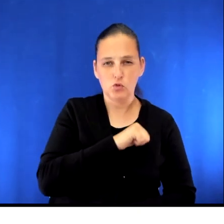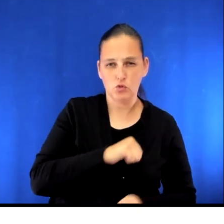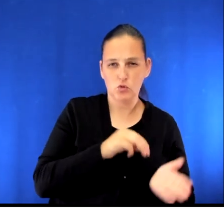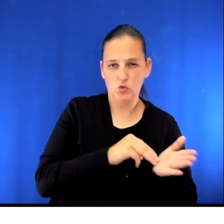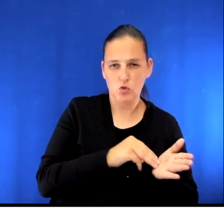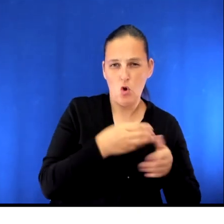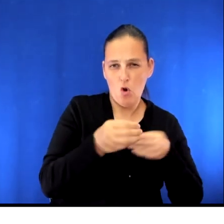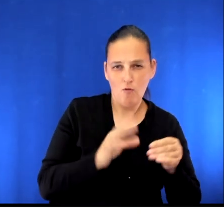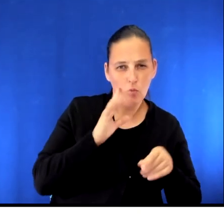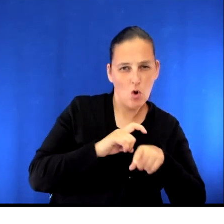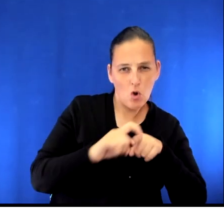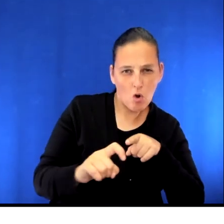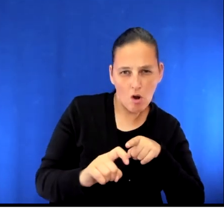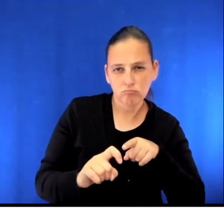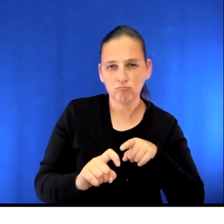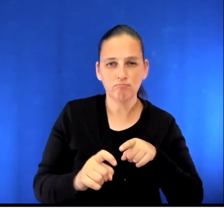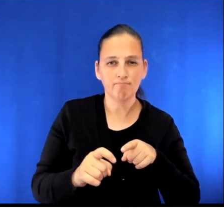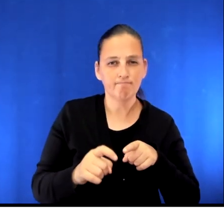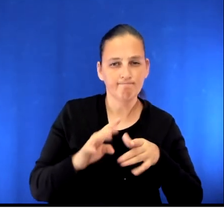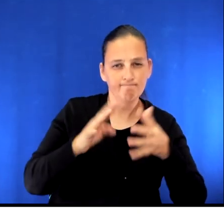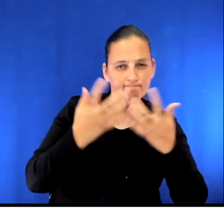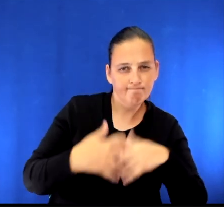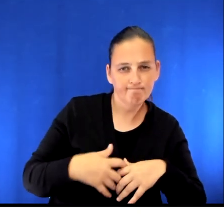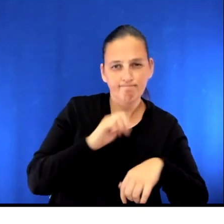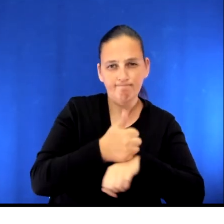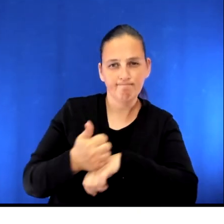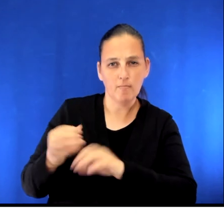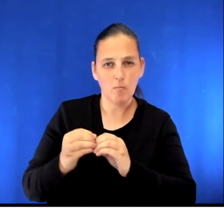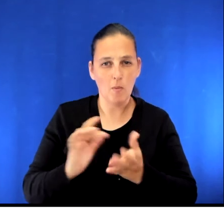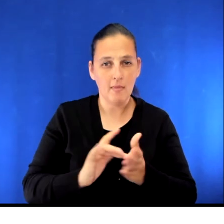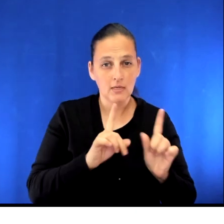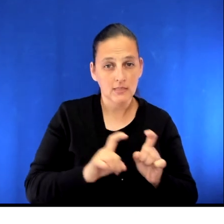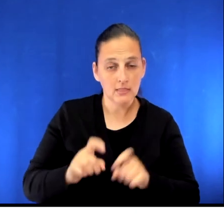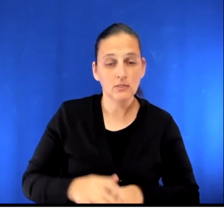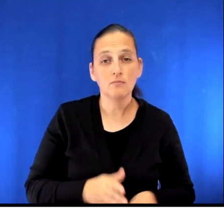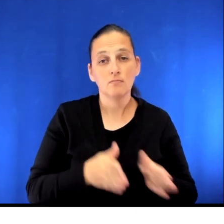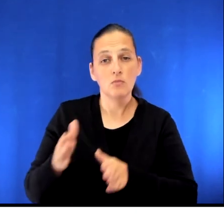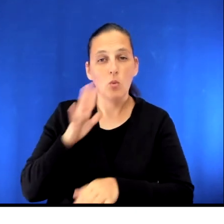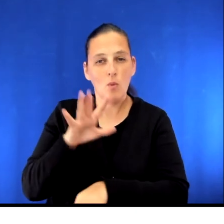may connect with you to arrange for additional medical tests. You will also have an appointment with the pre-admission clinic.